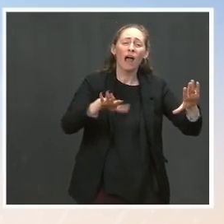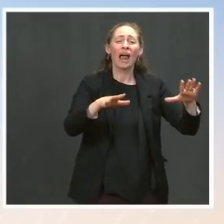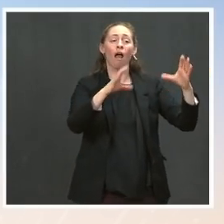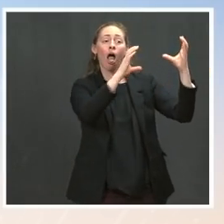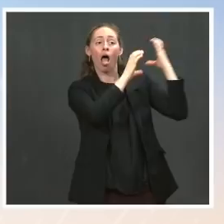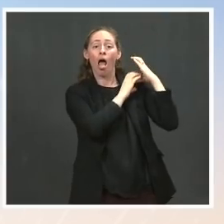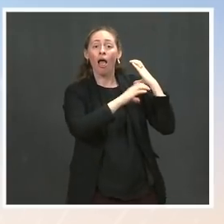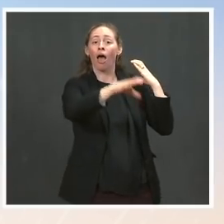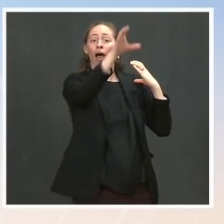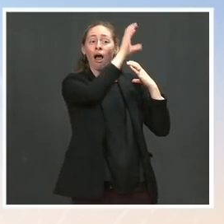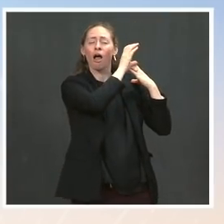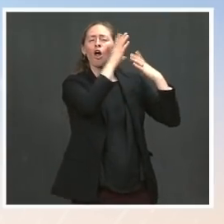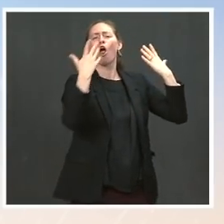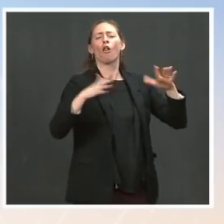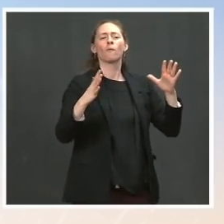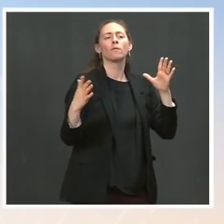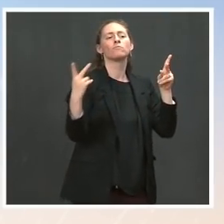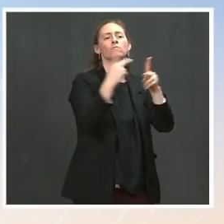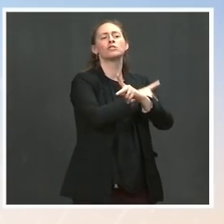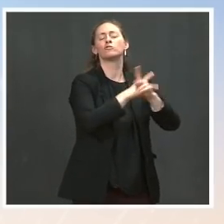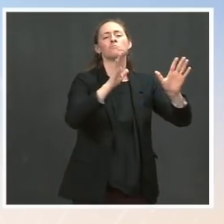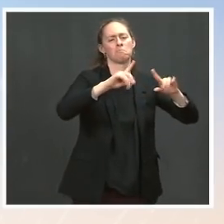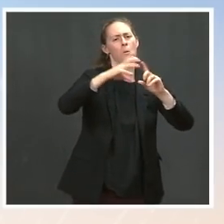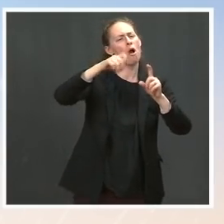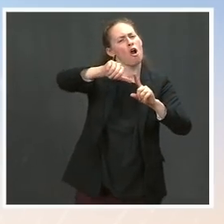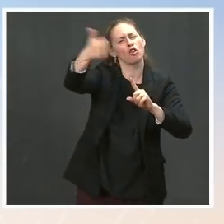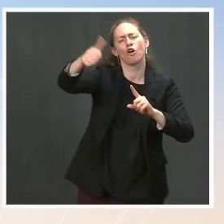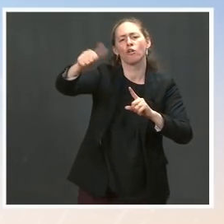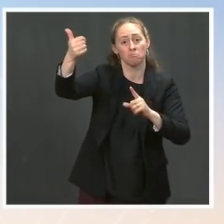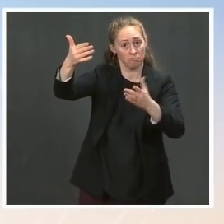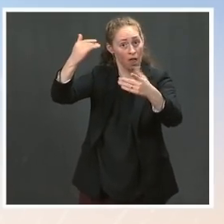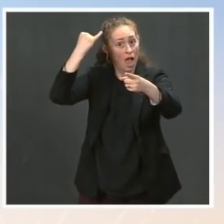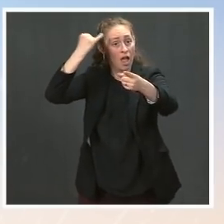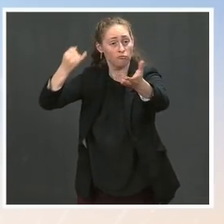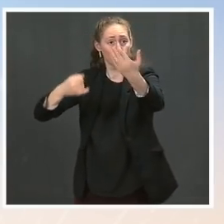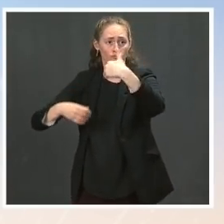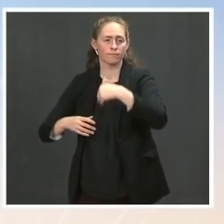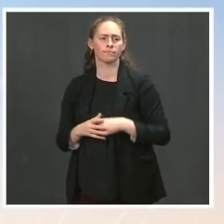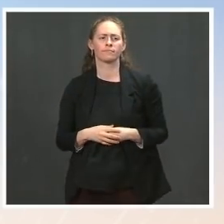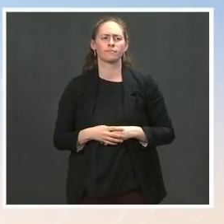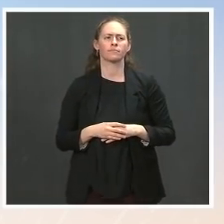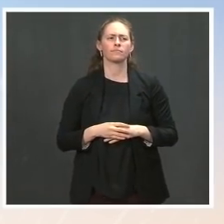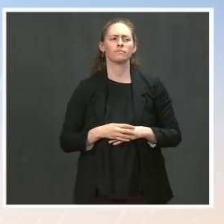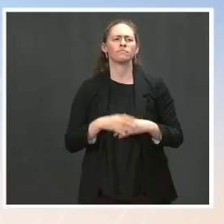and Republicans on alternatives. The Press: And then, Senator John Cornyn called Joe Biden's tweets "unimaginably conventional"